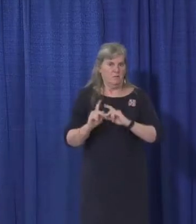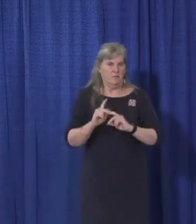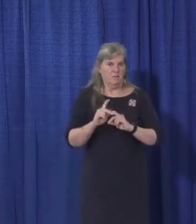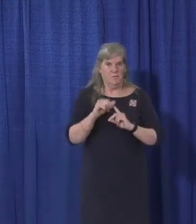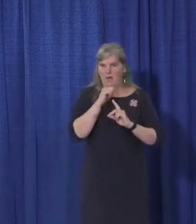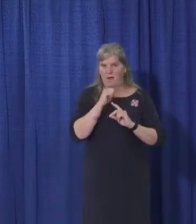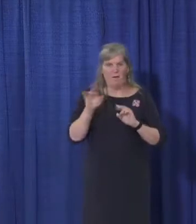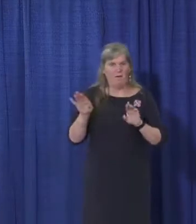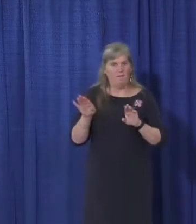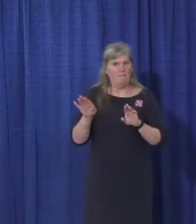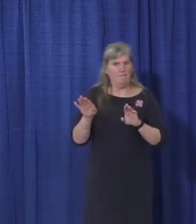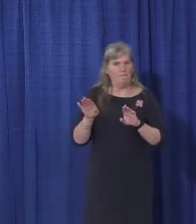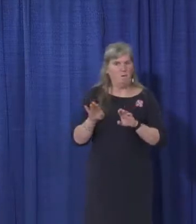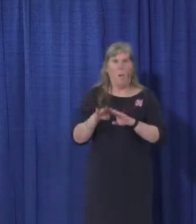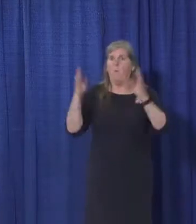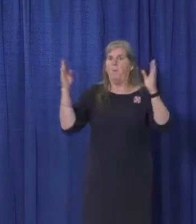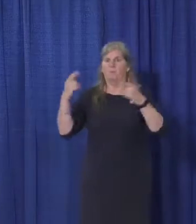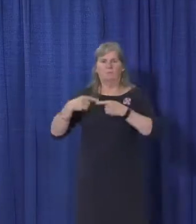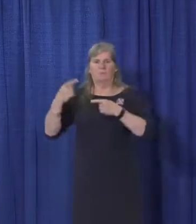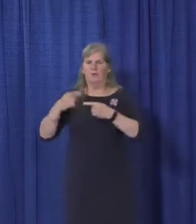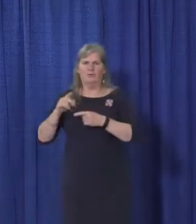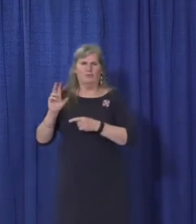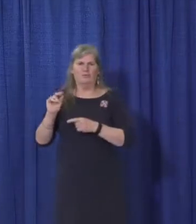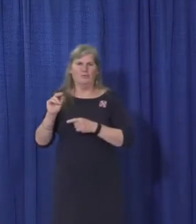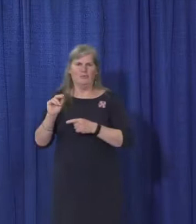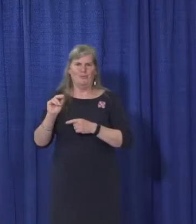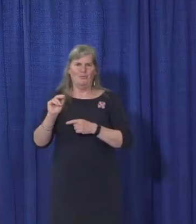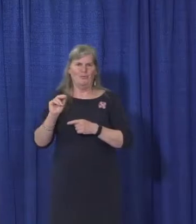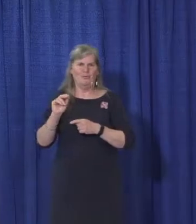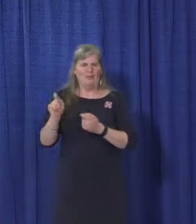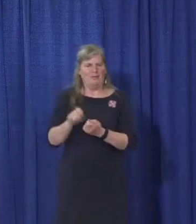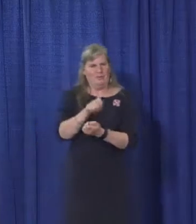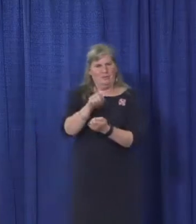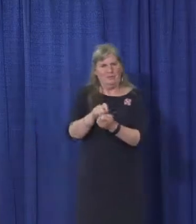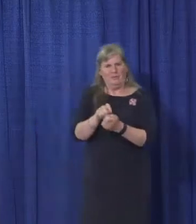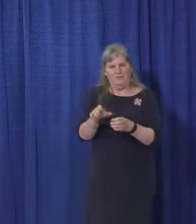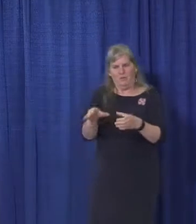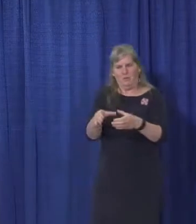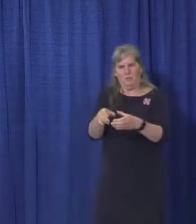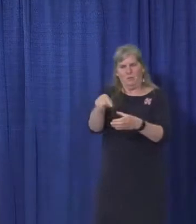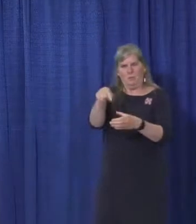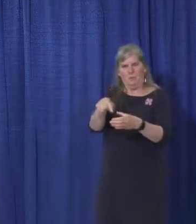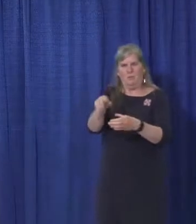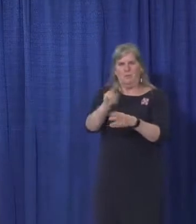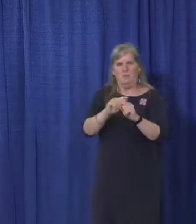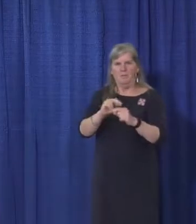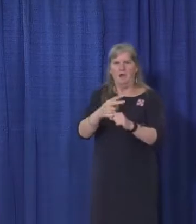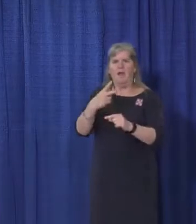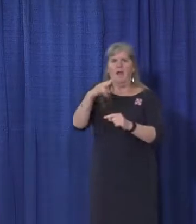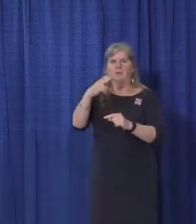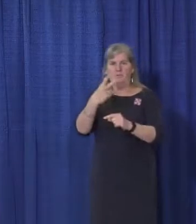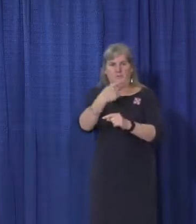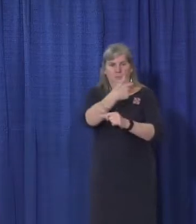opening. That is a selective exception to